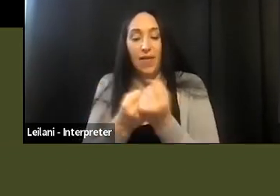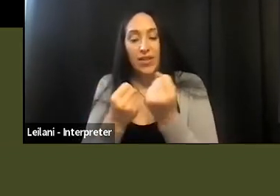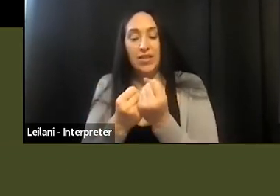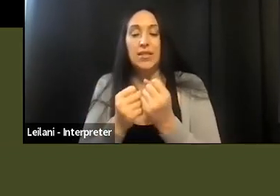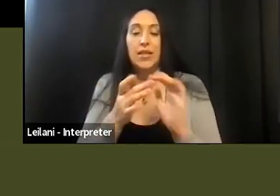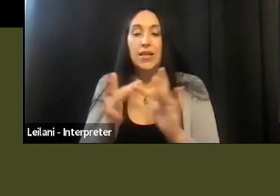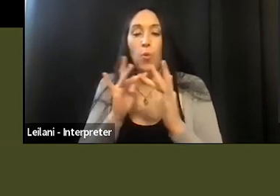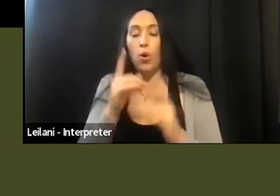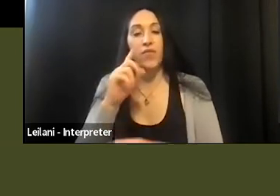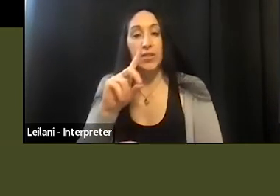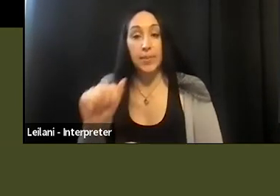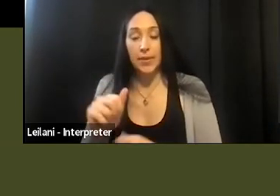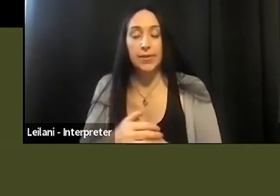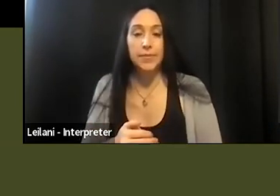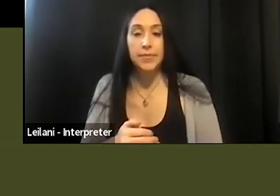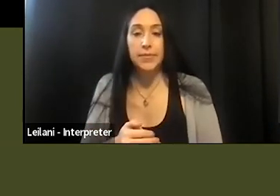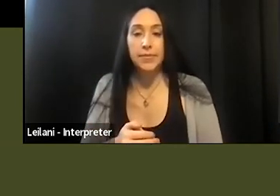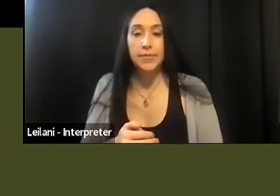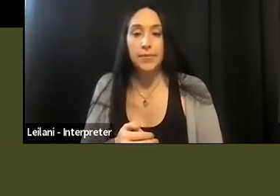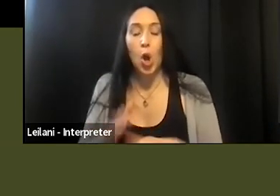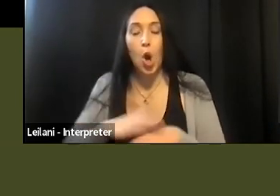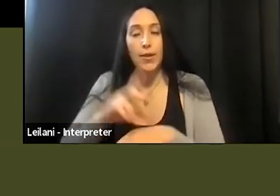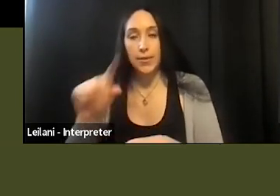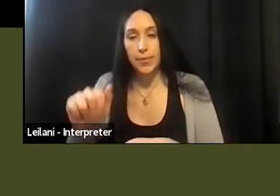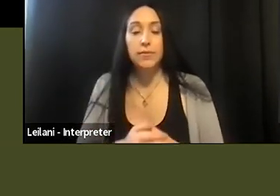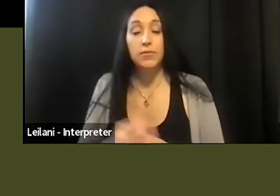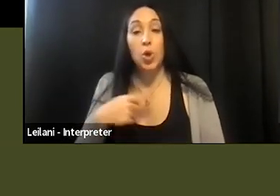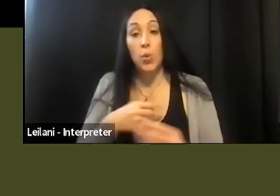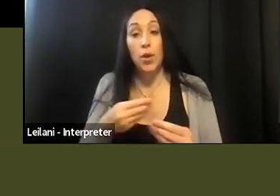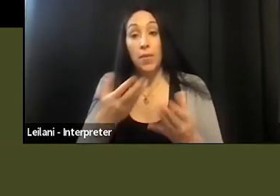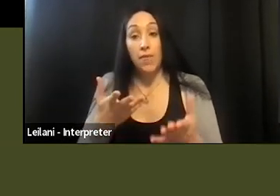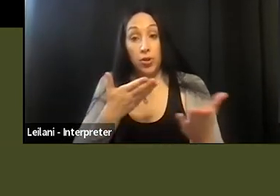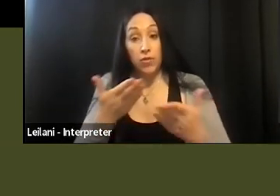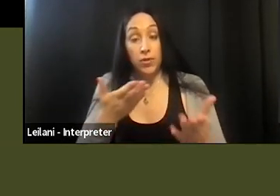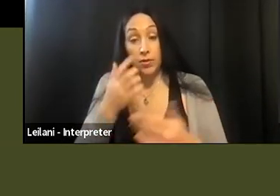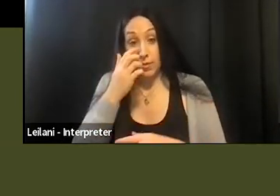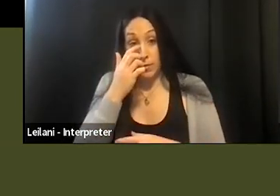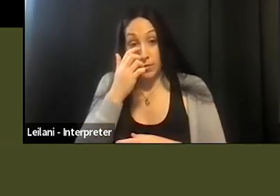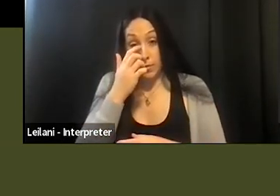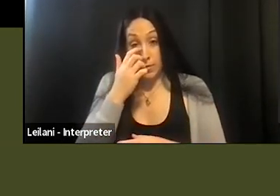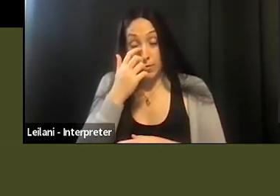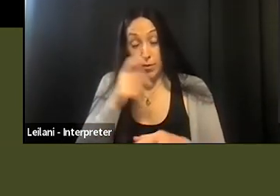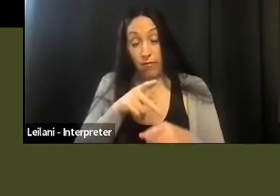(dog barks) people, and we provide professional development services